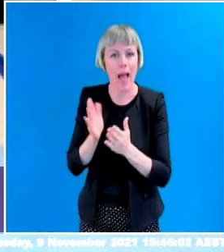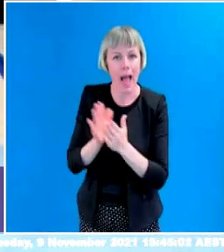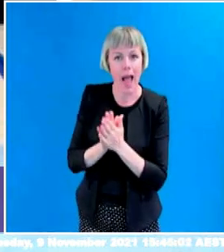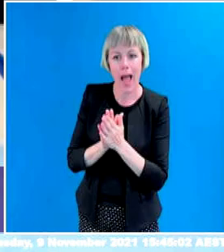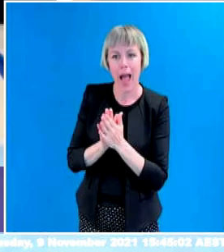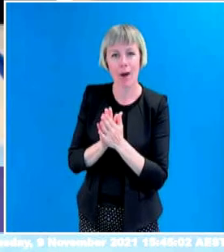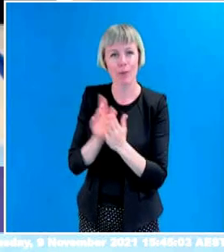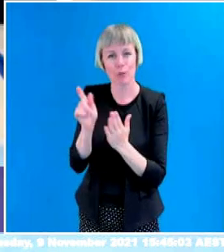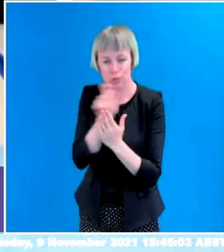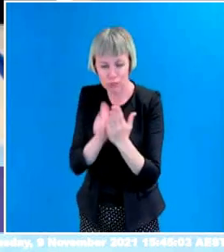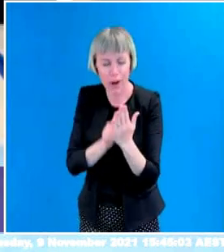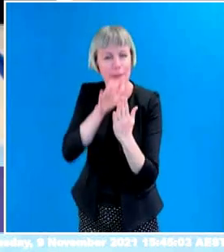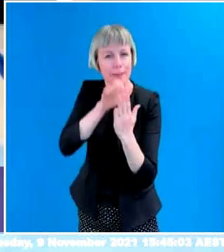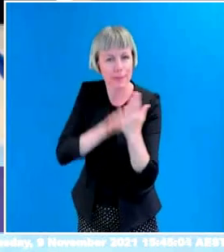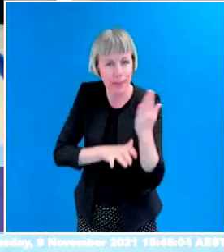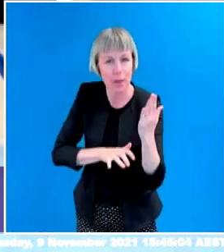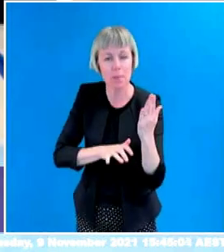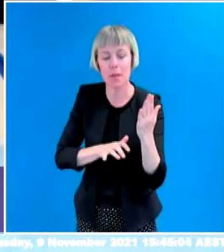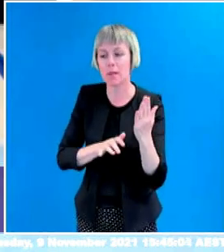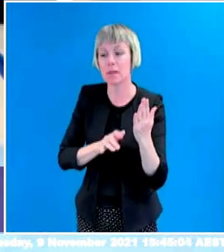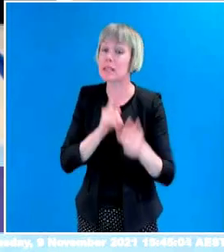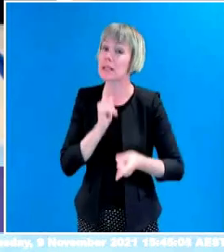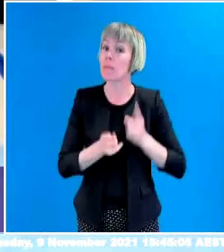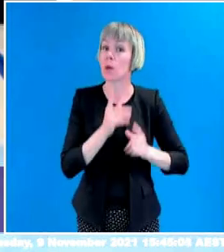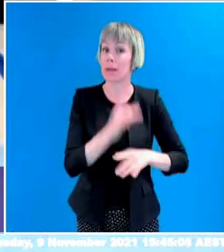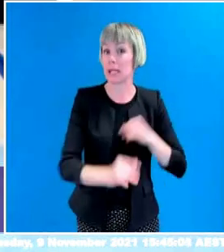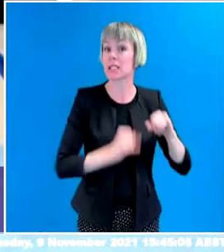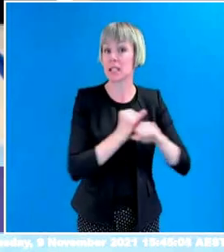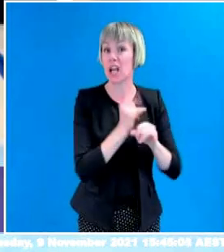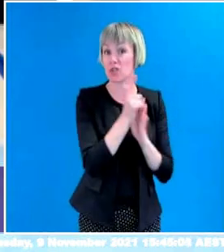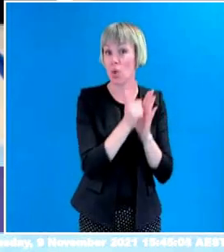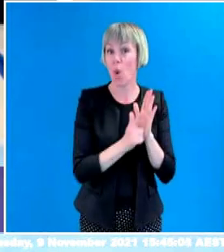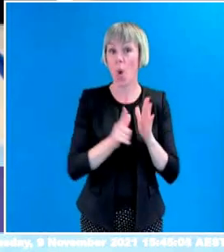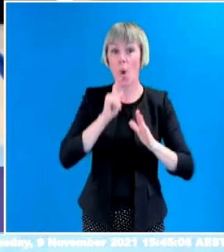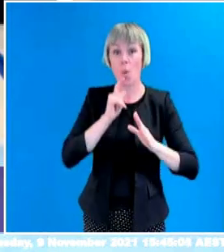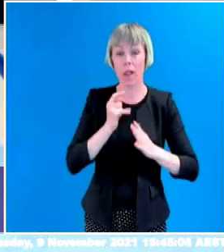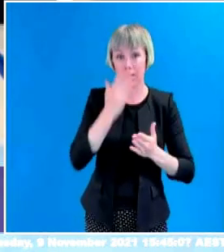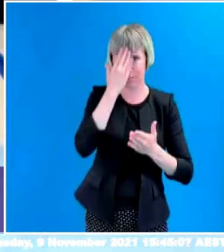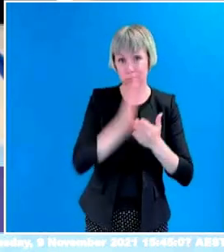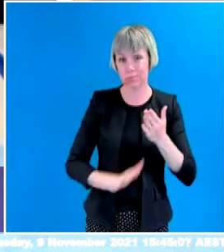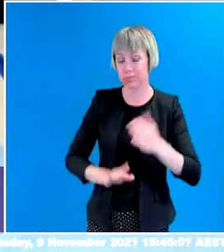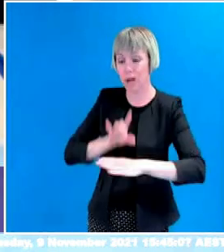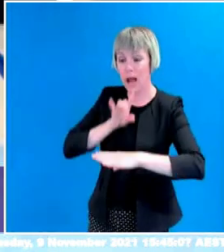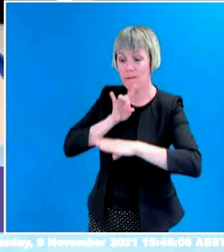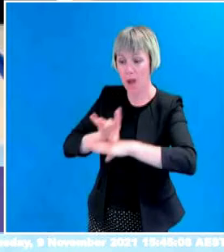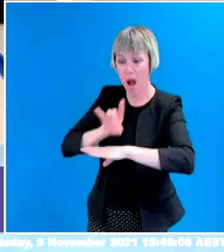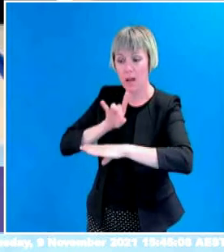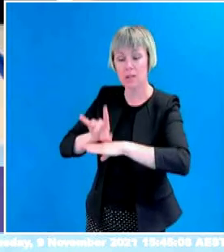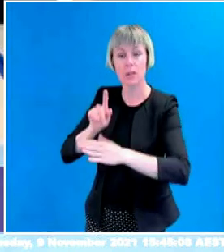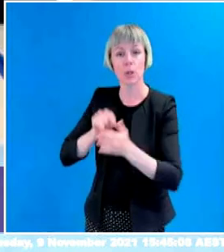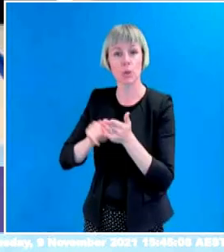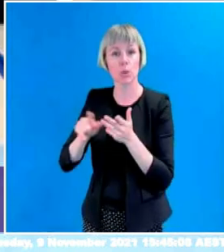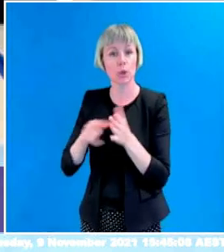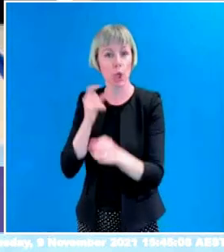The Office of International Law will from time to time provide advice to assist departments and we provide guidance through our